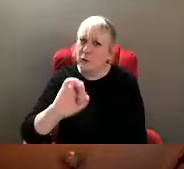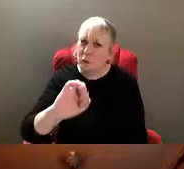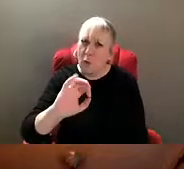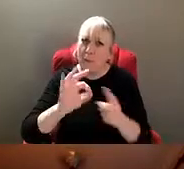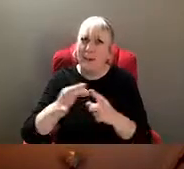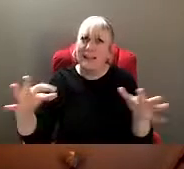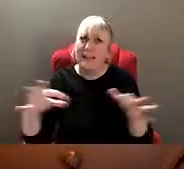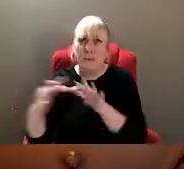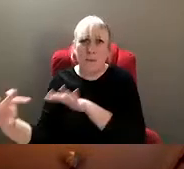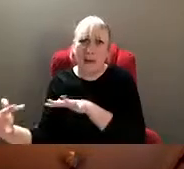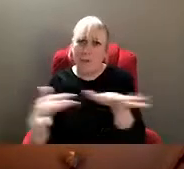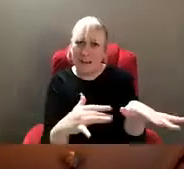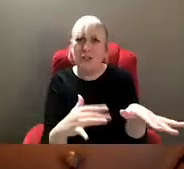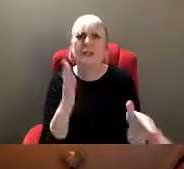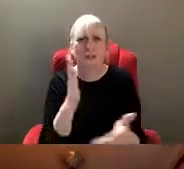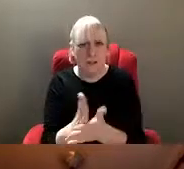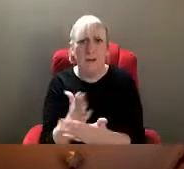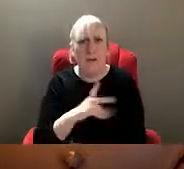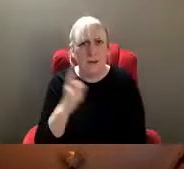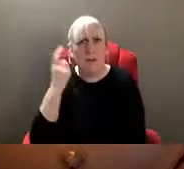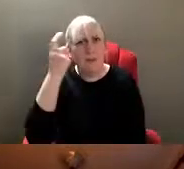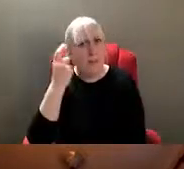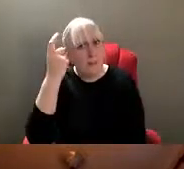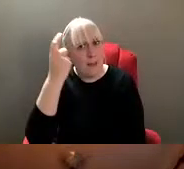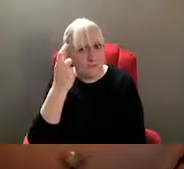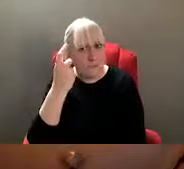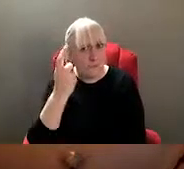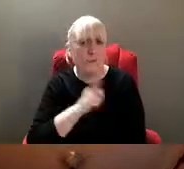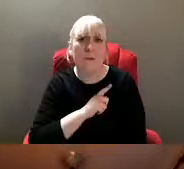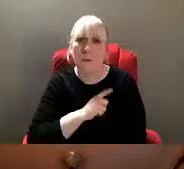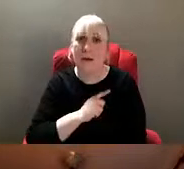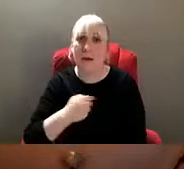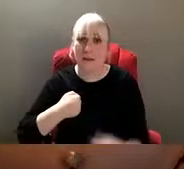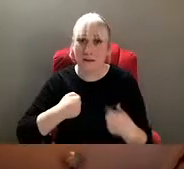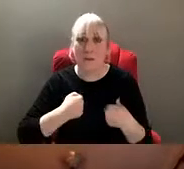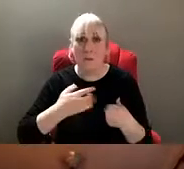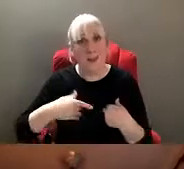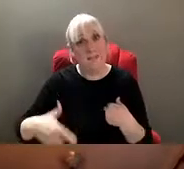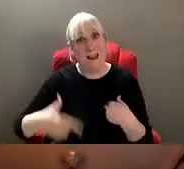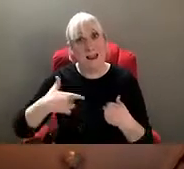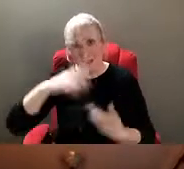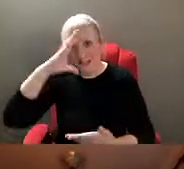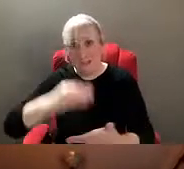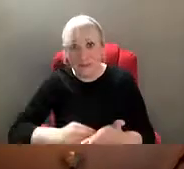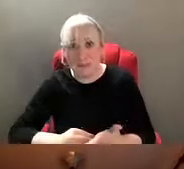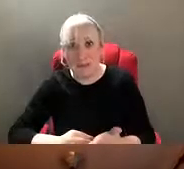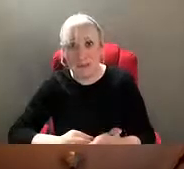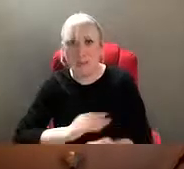about that because we are as people who have the lipstick experience actually we are able to share